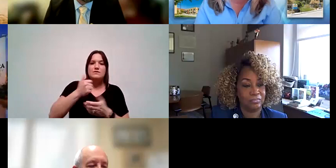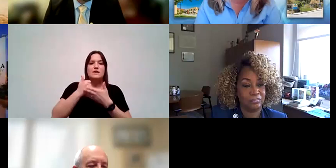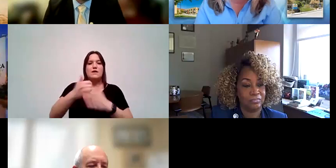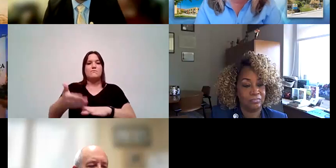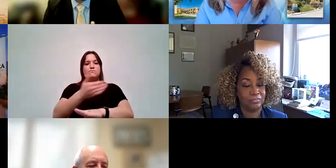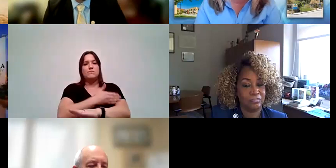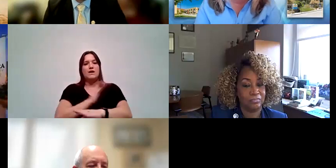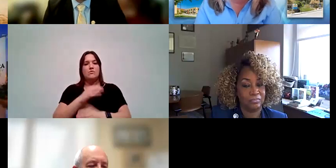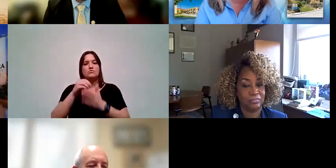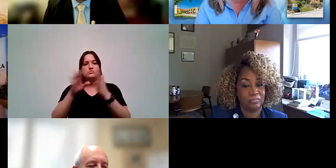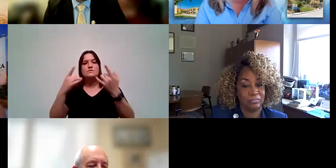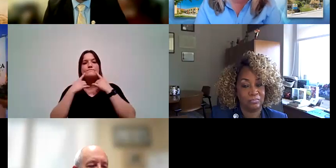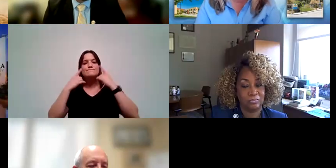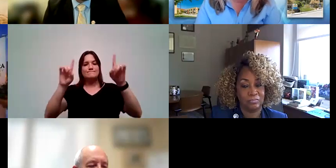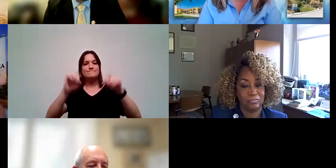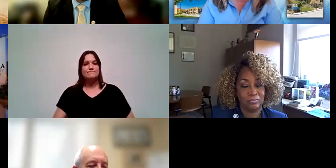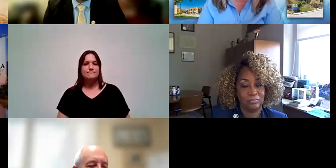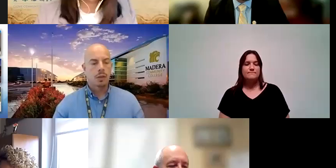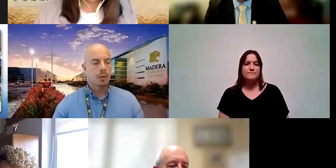Because that's why we're here.